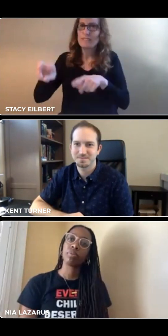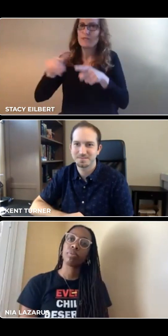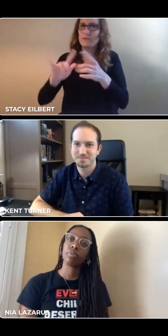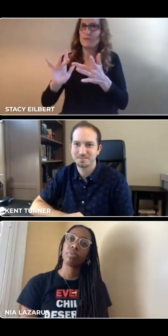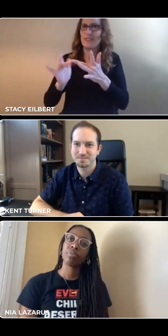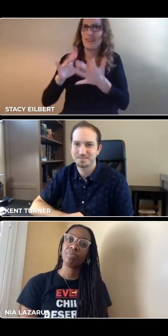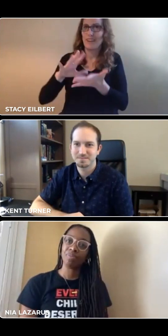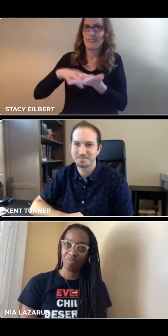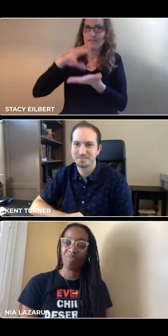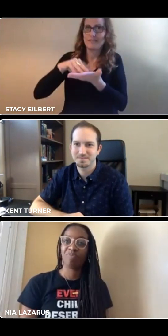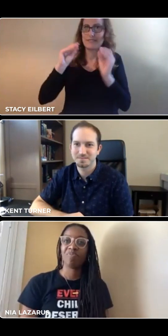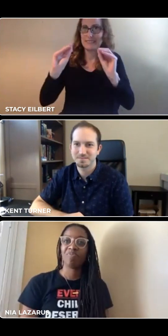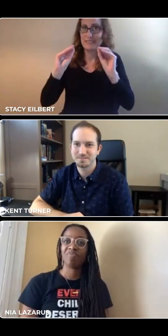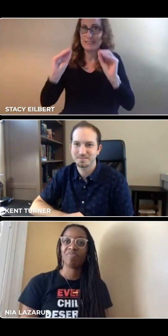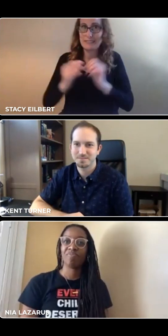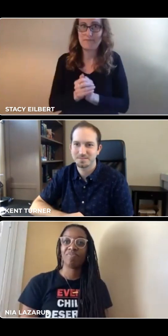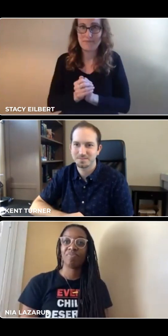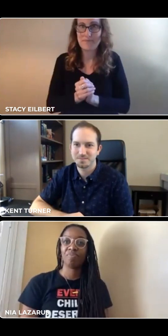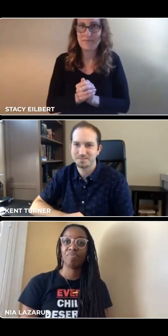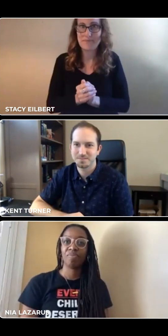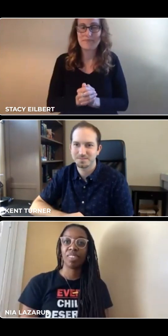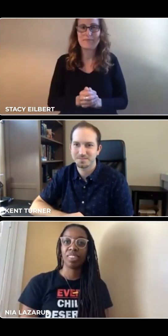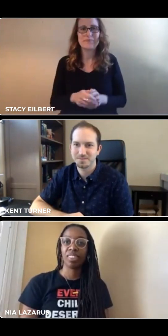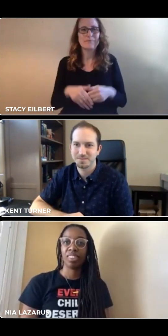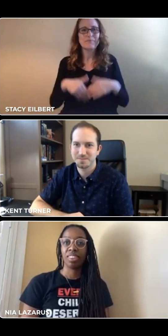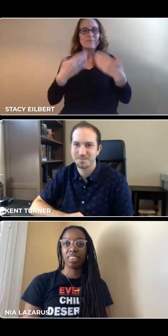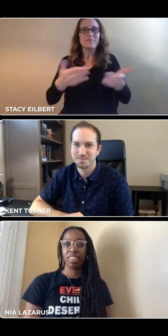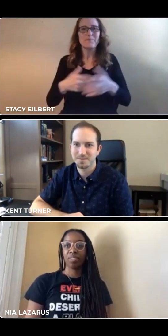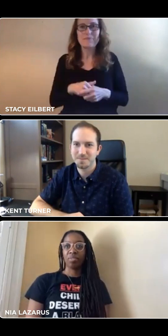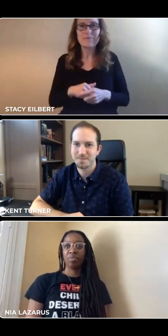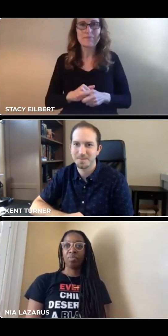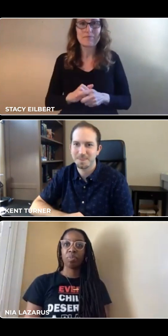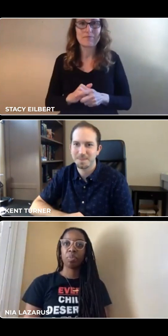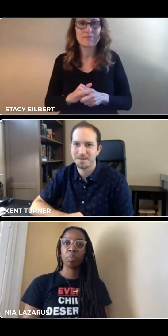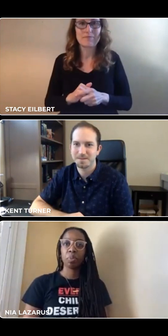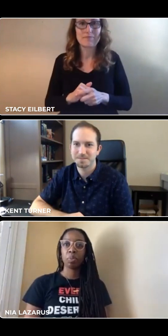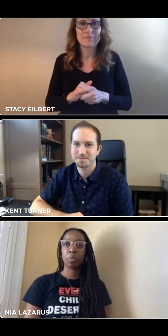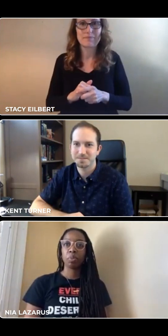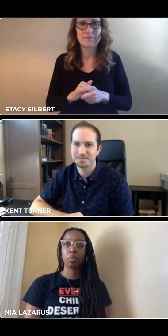#2: Transitions to Online Teaching.